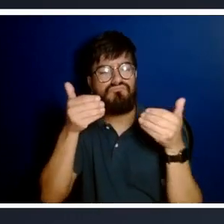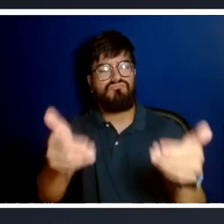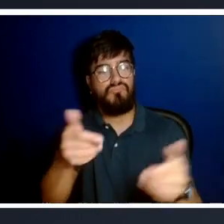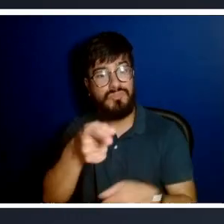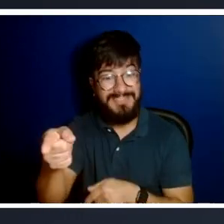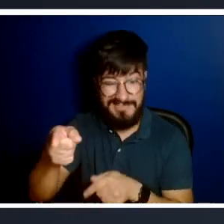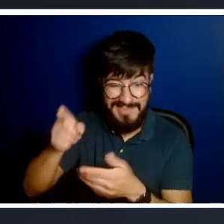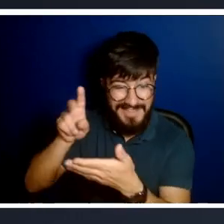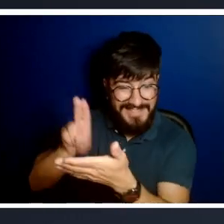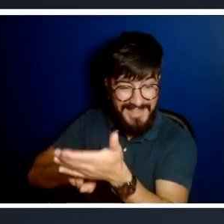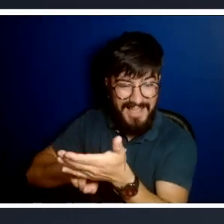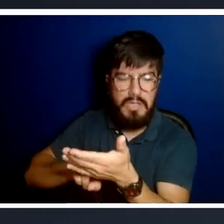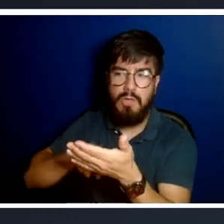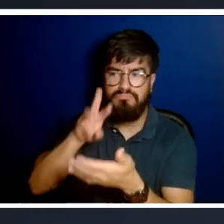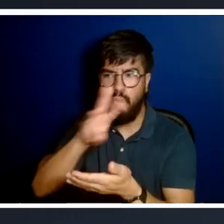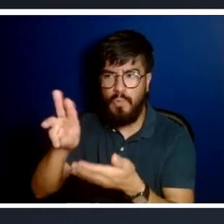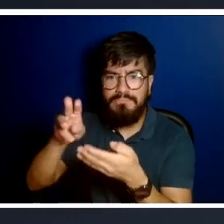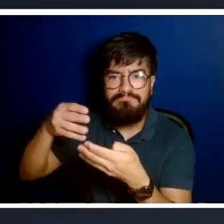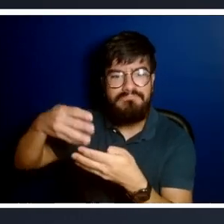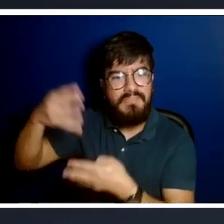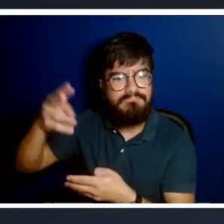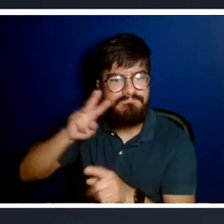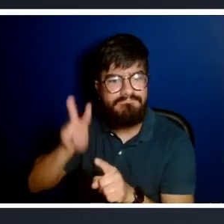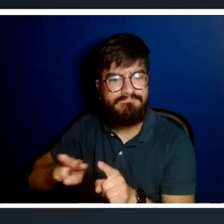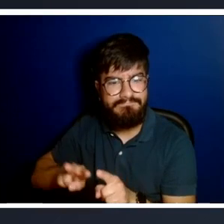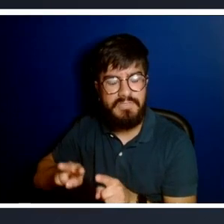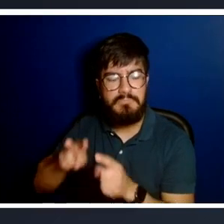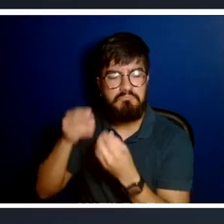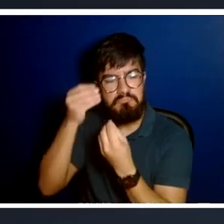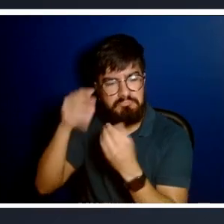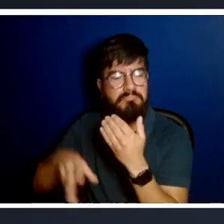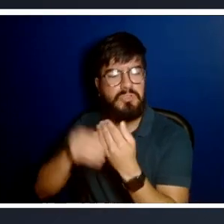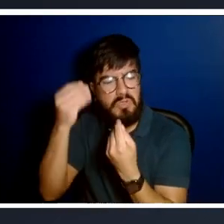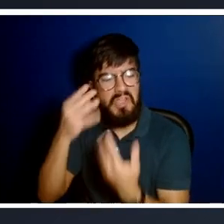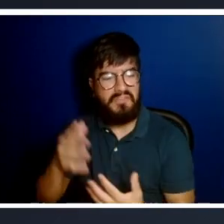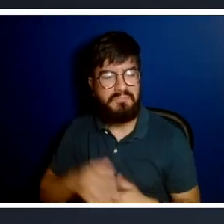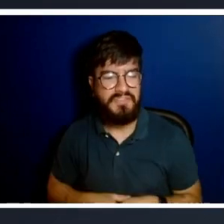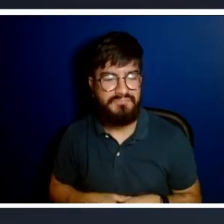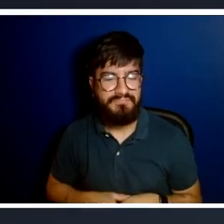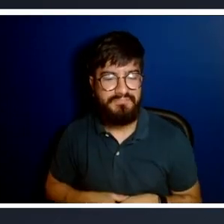but we'd love to have you. But thanks for coming to the National Zoo. Laura and I had a blast